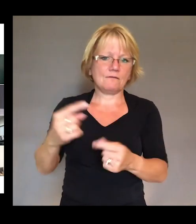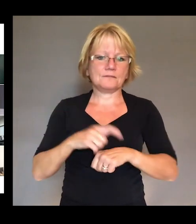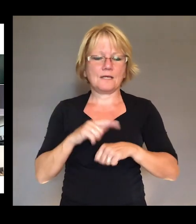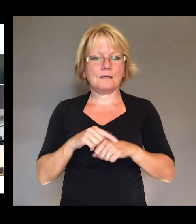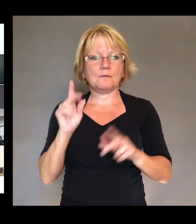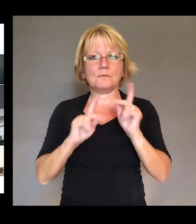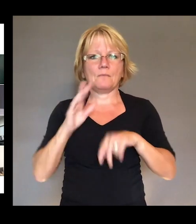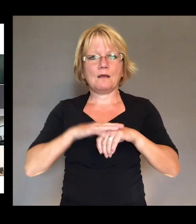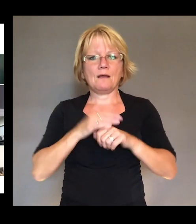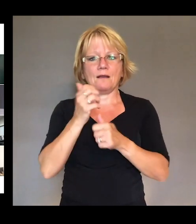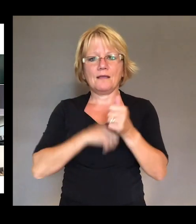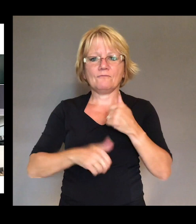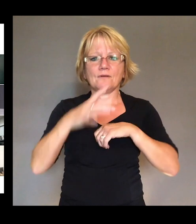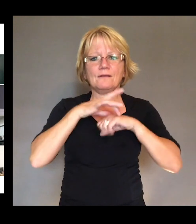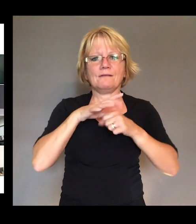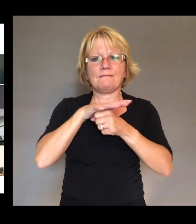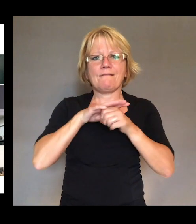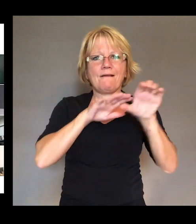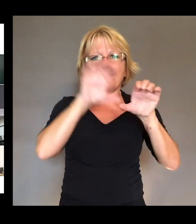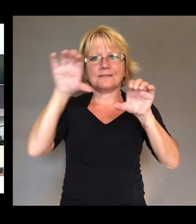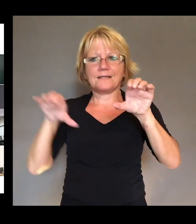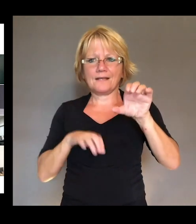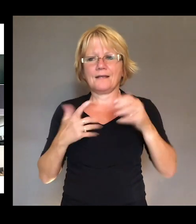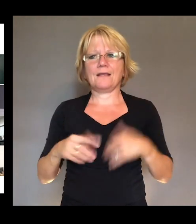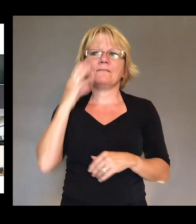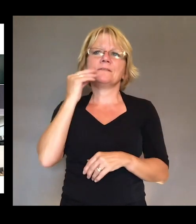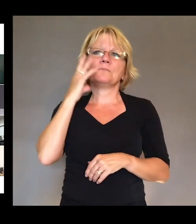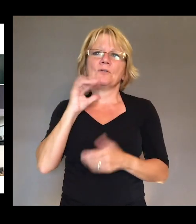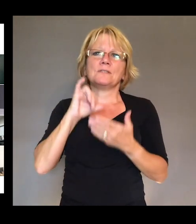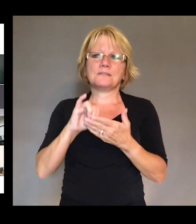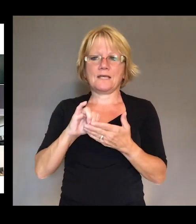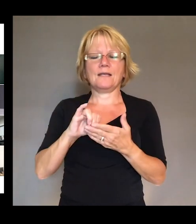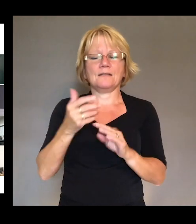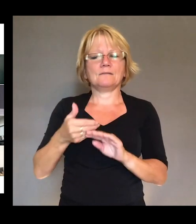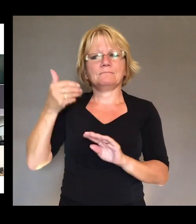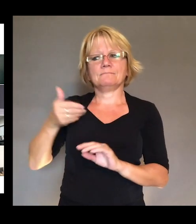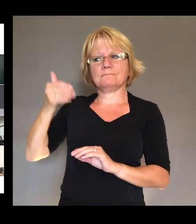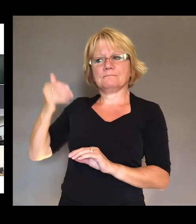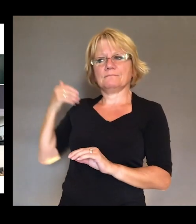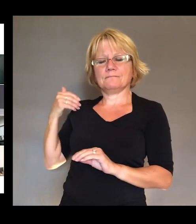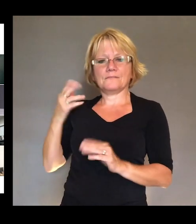People on every continent have stood in your shoes through decades and centuries before you,